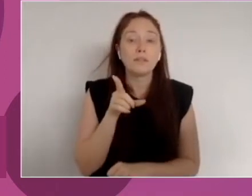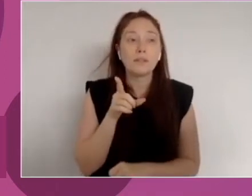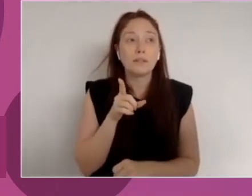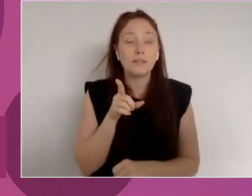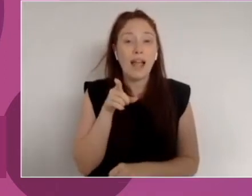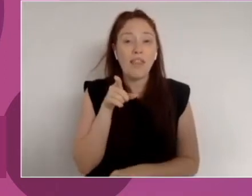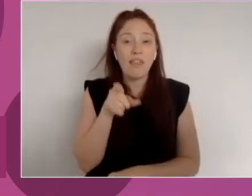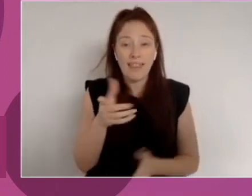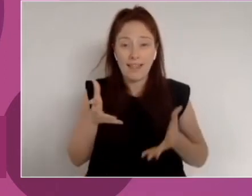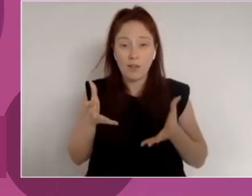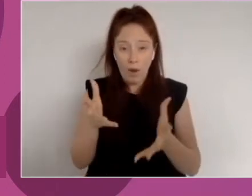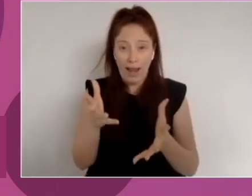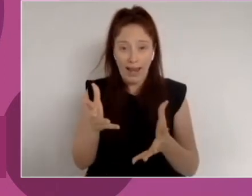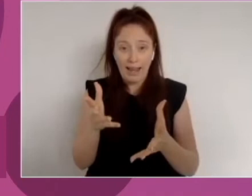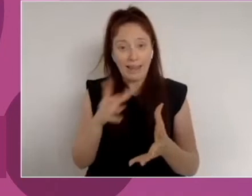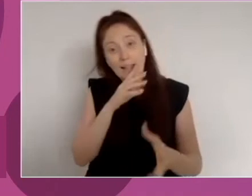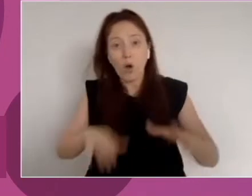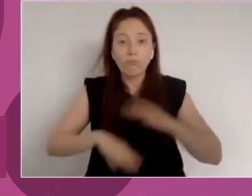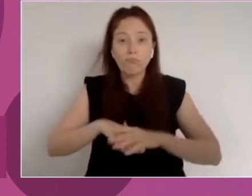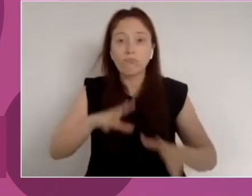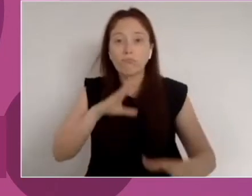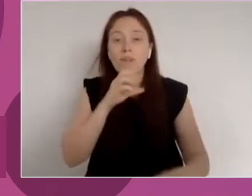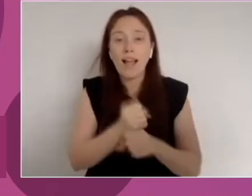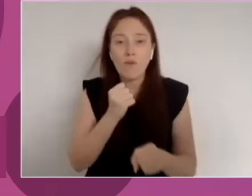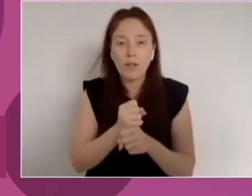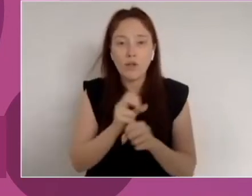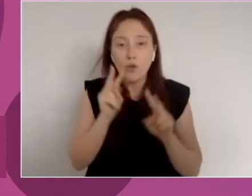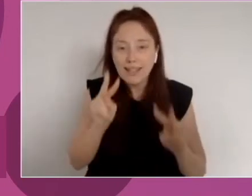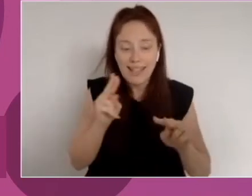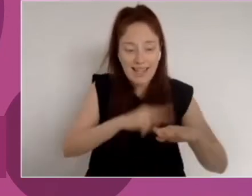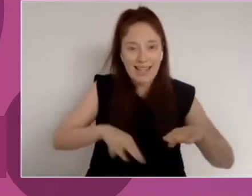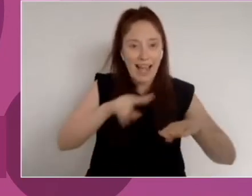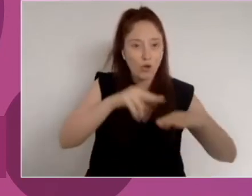true whole of governments is that you can have national consistency where you need it for scale,